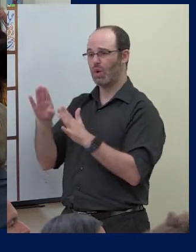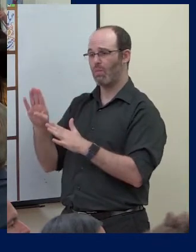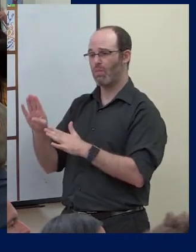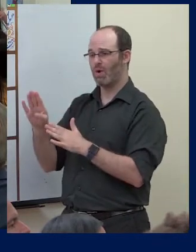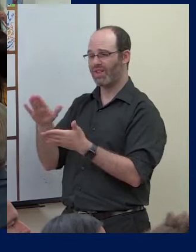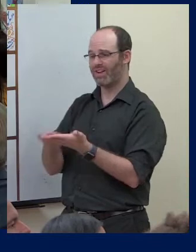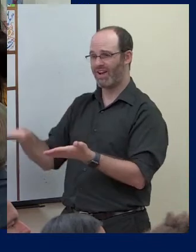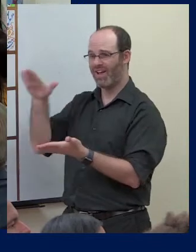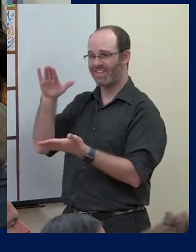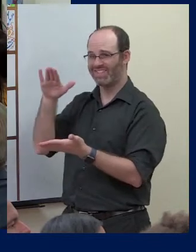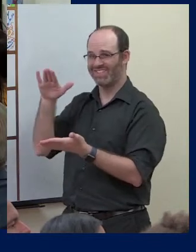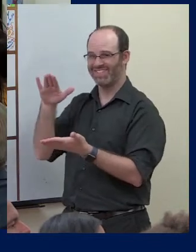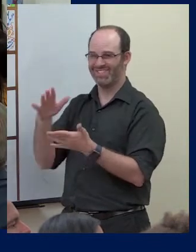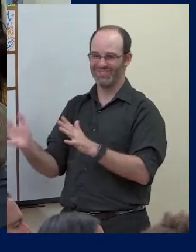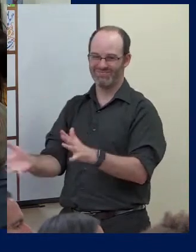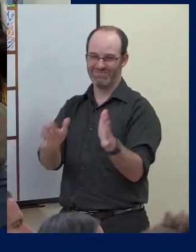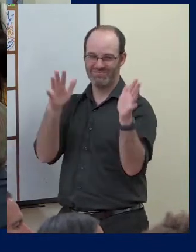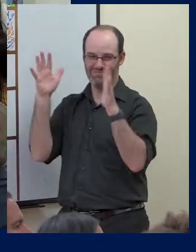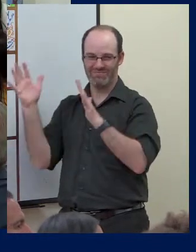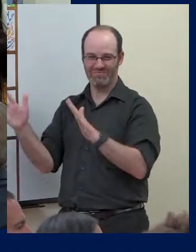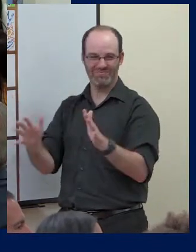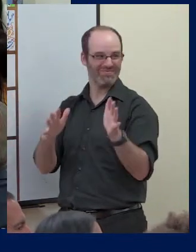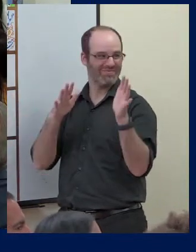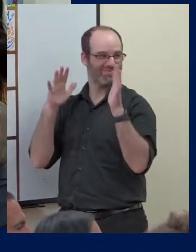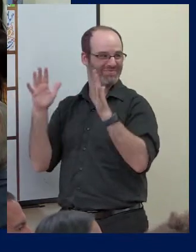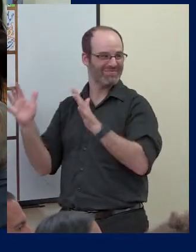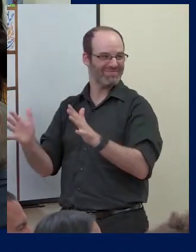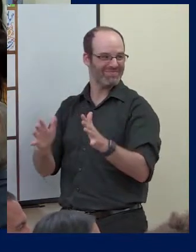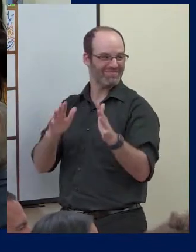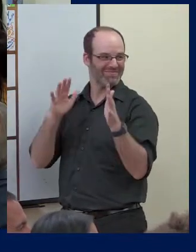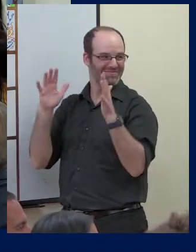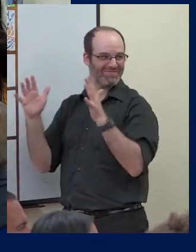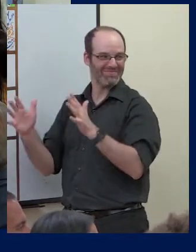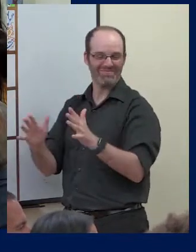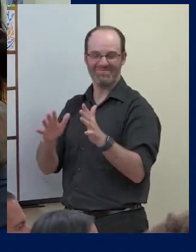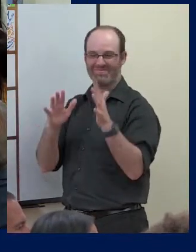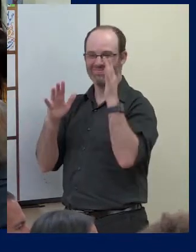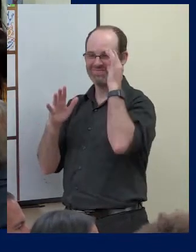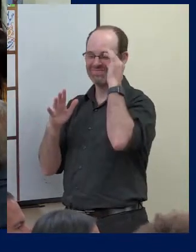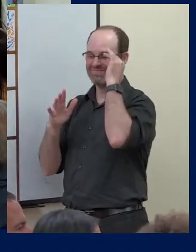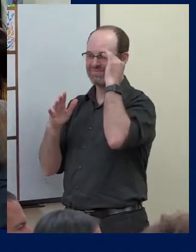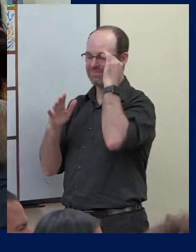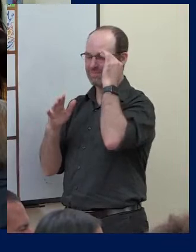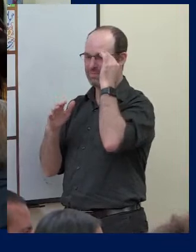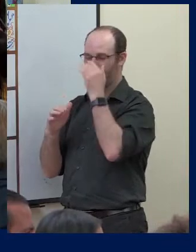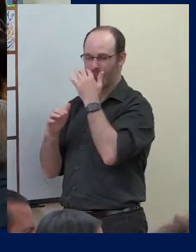I am an upcoming Junior at Brooklyn College.